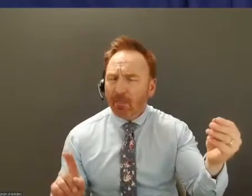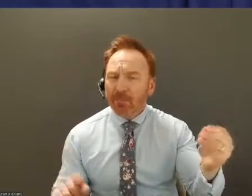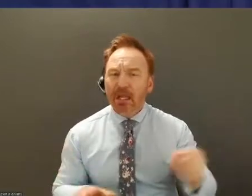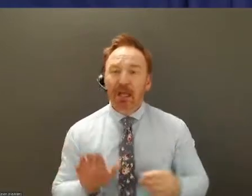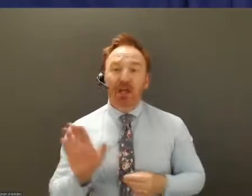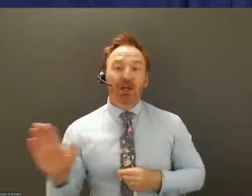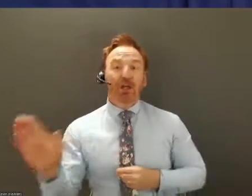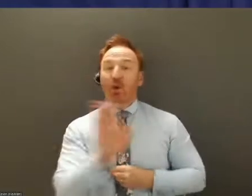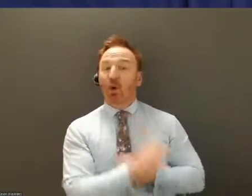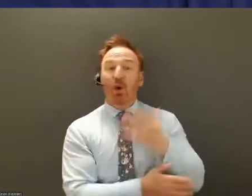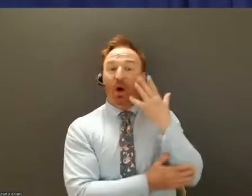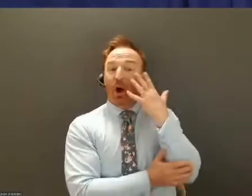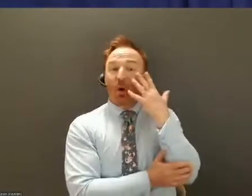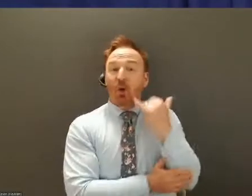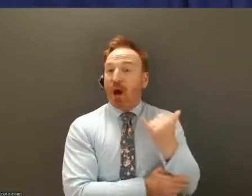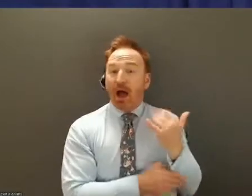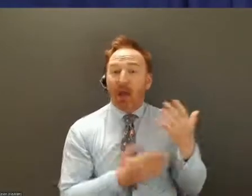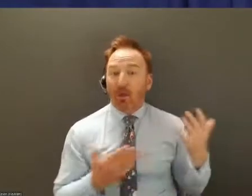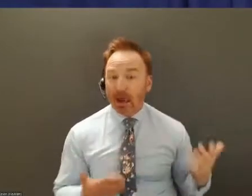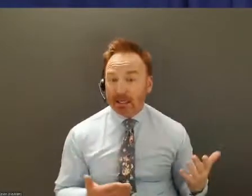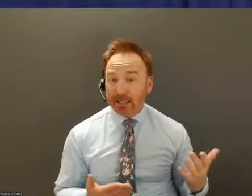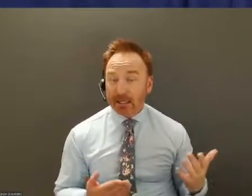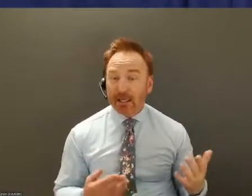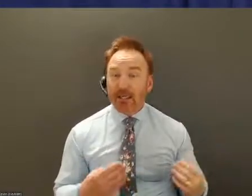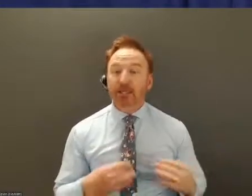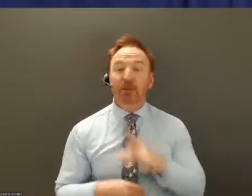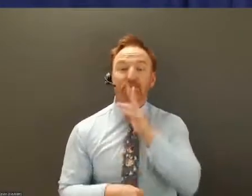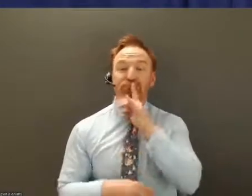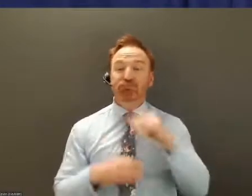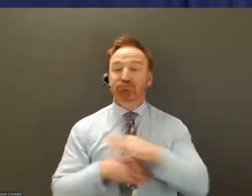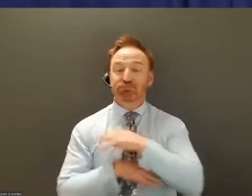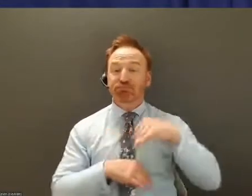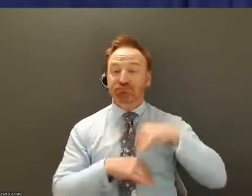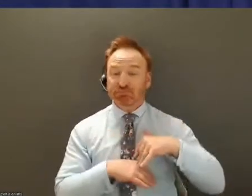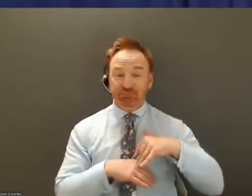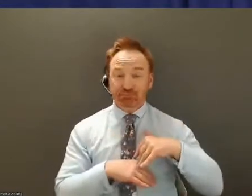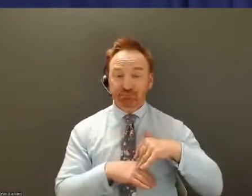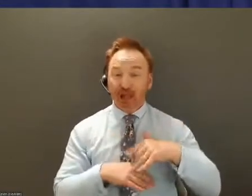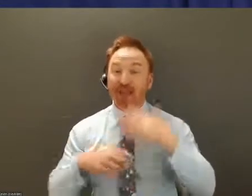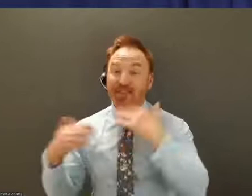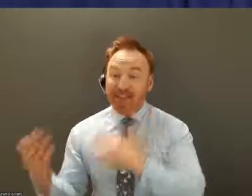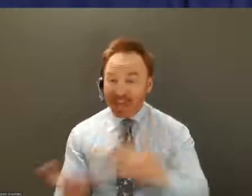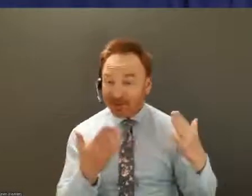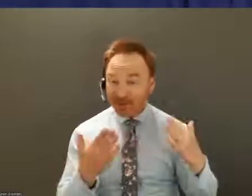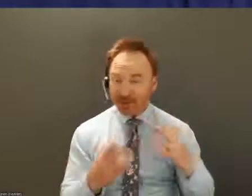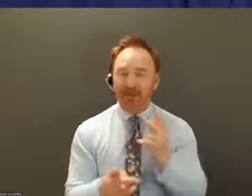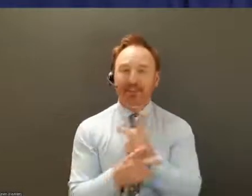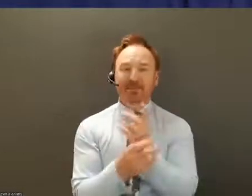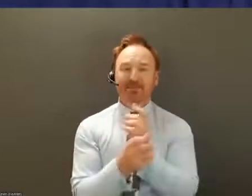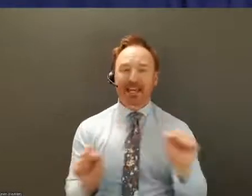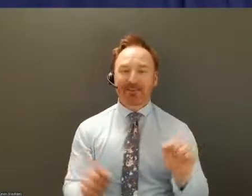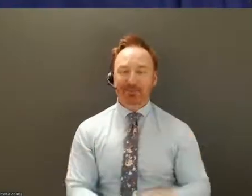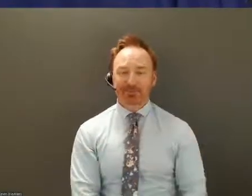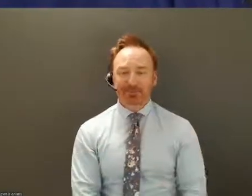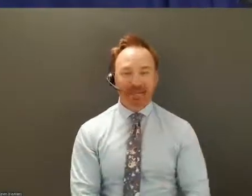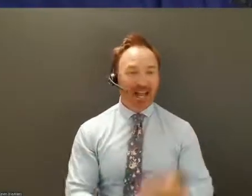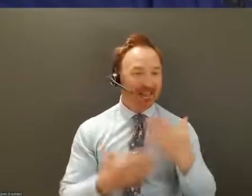the best thing you can do to protect yourself and the people around you.